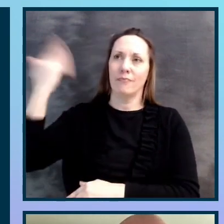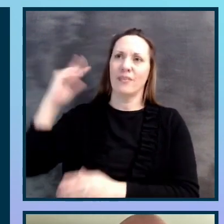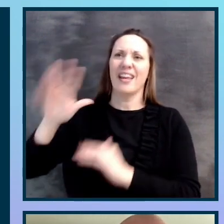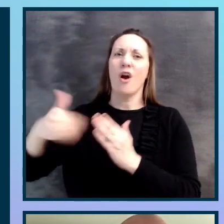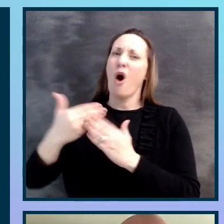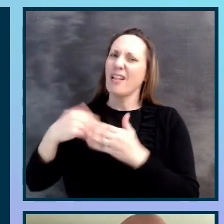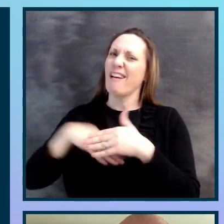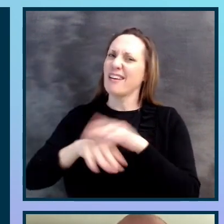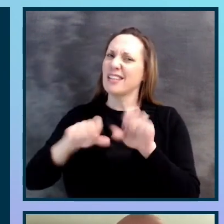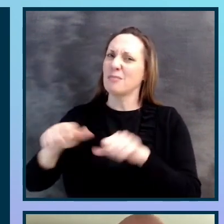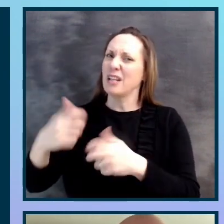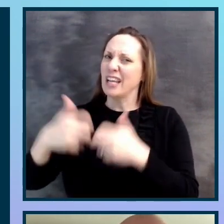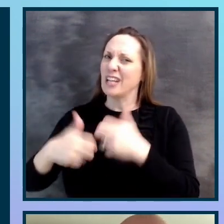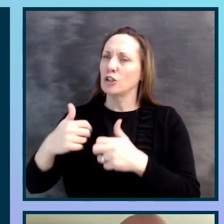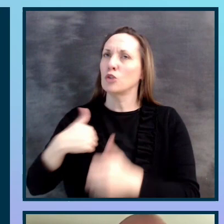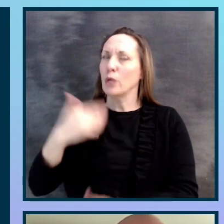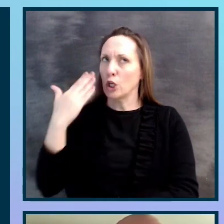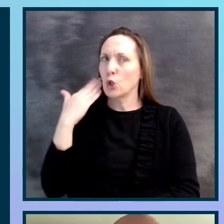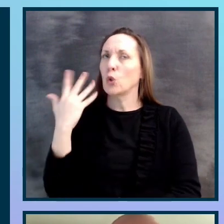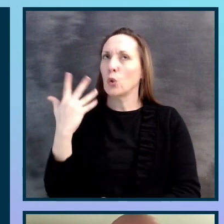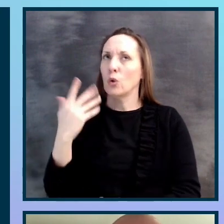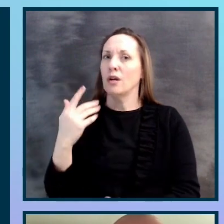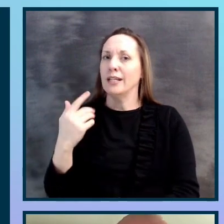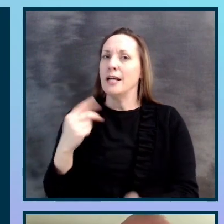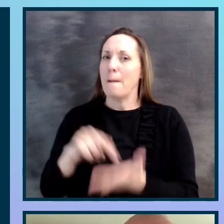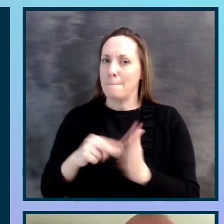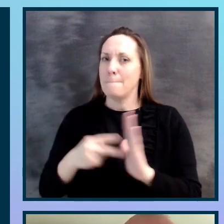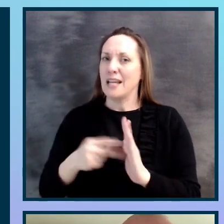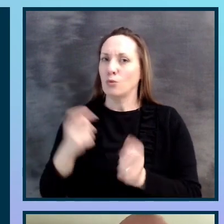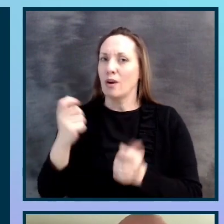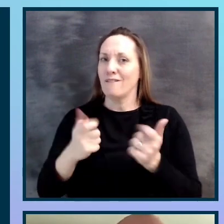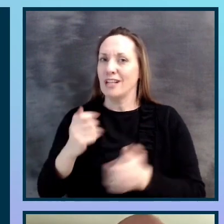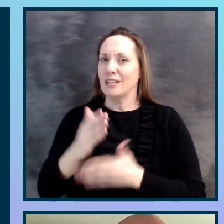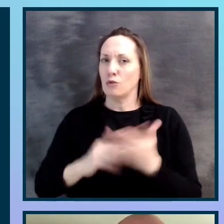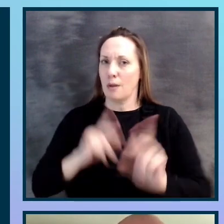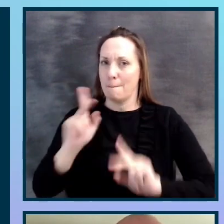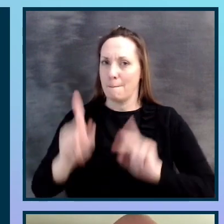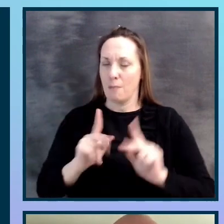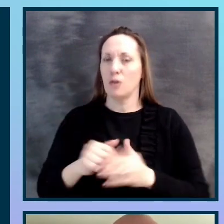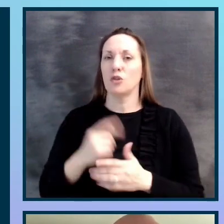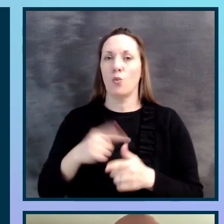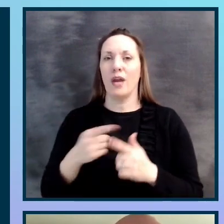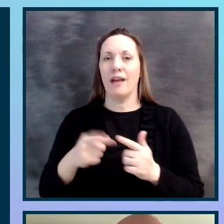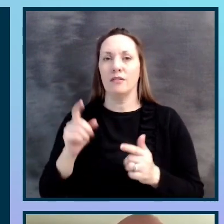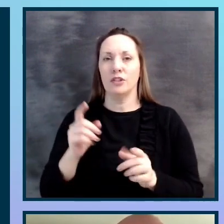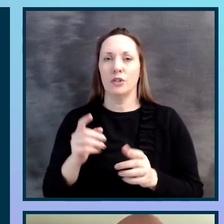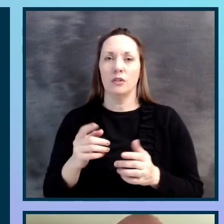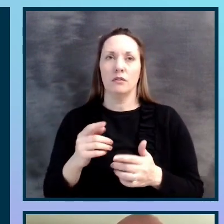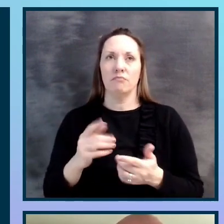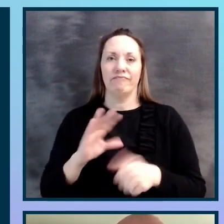So we knew at some point we were gonna filter people out. And so we ended up having to build a bespoke task platform.